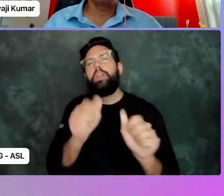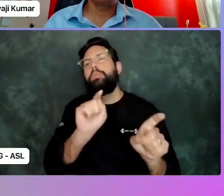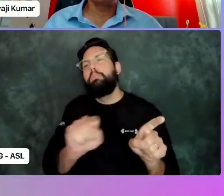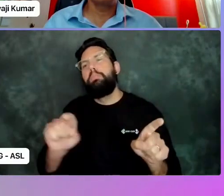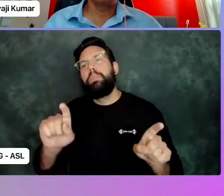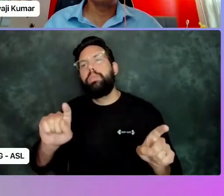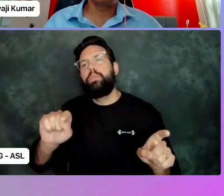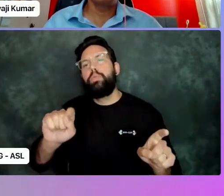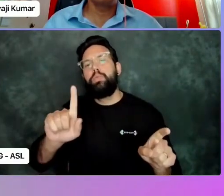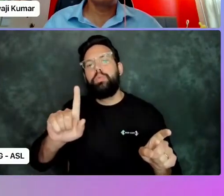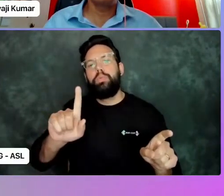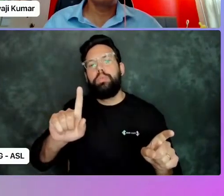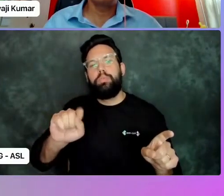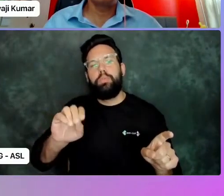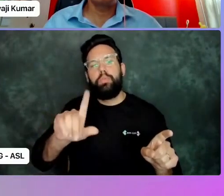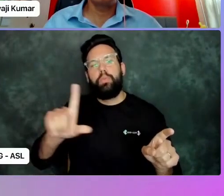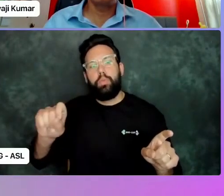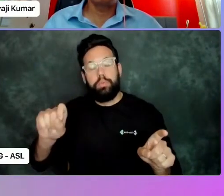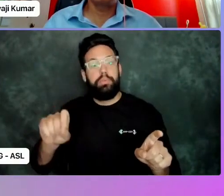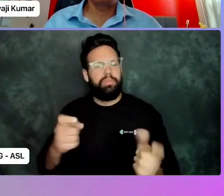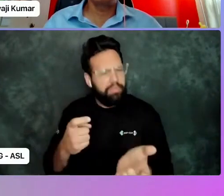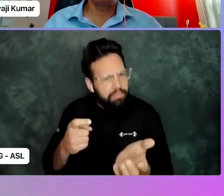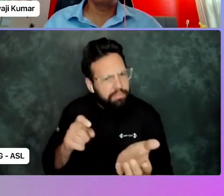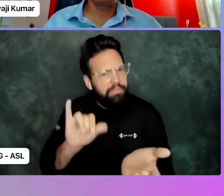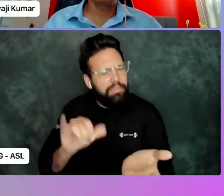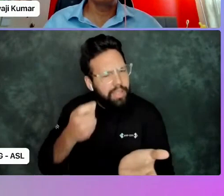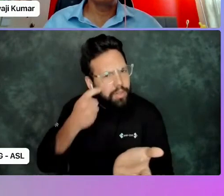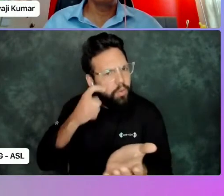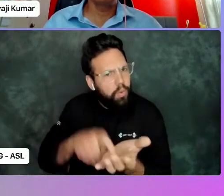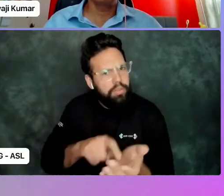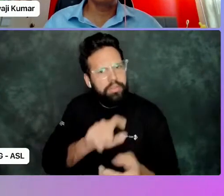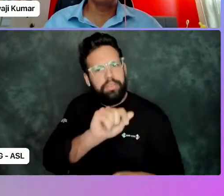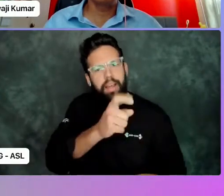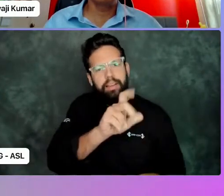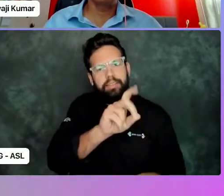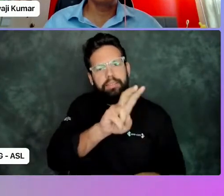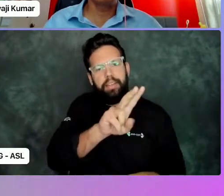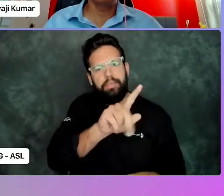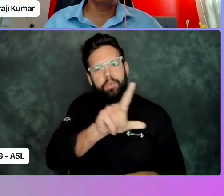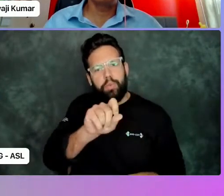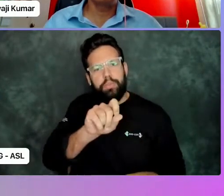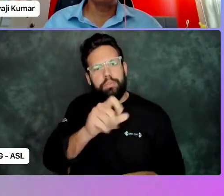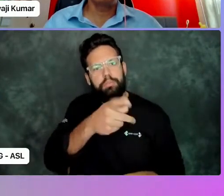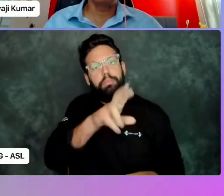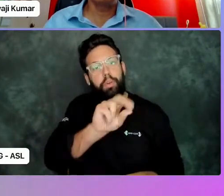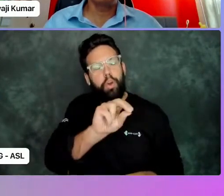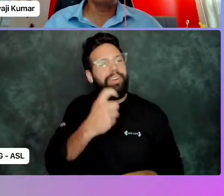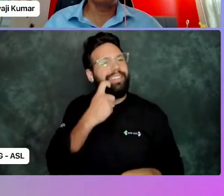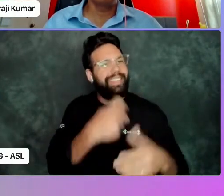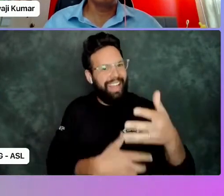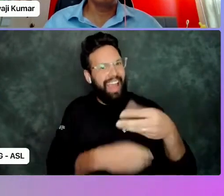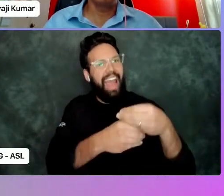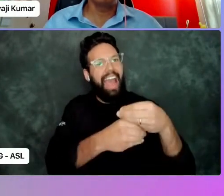"I saw that Axe DevTools Pro recently has been added to be able to import into Axe Auditor.